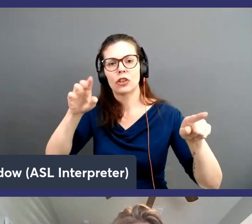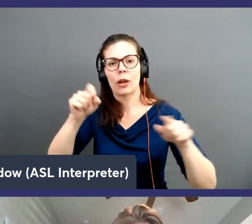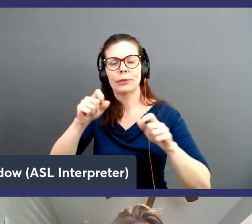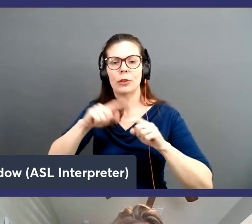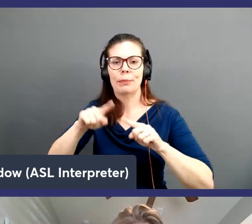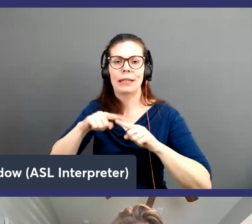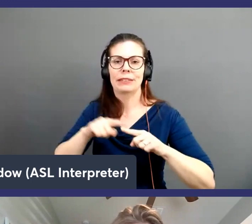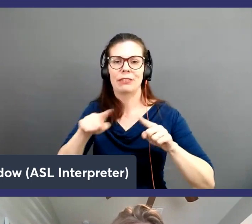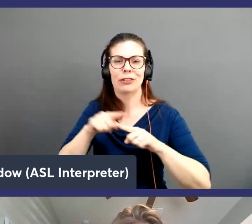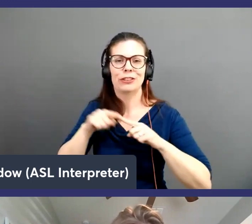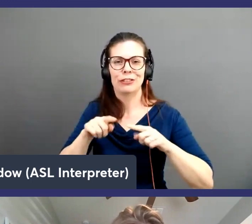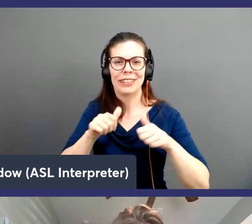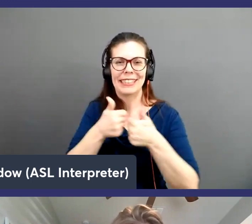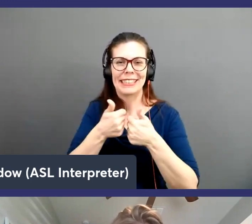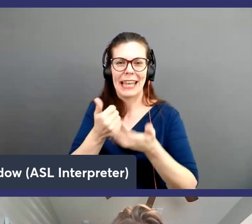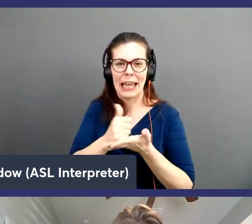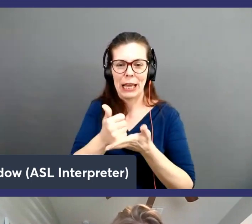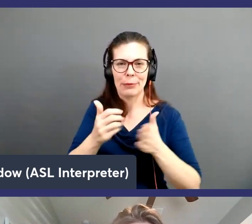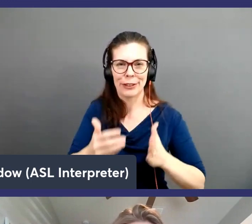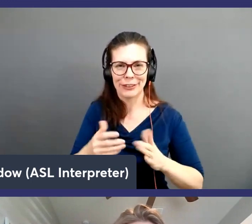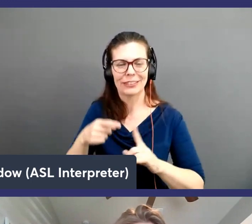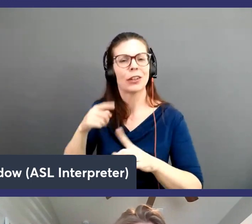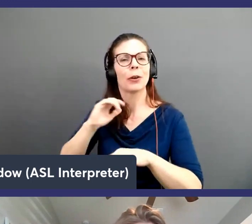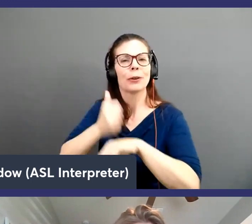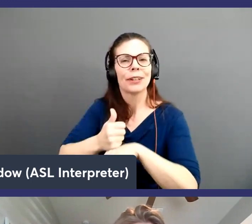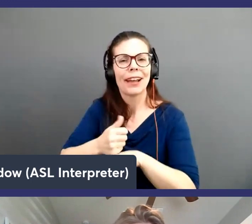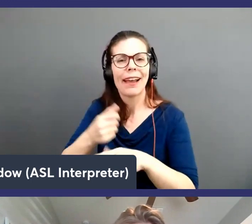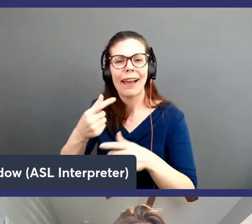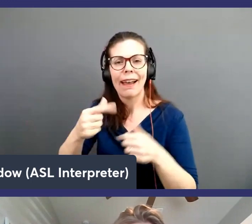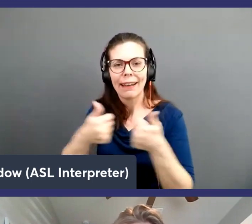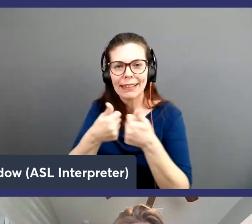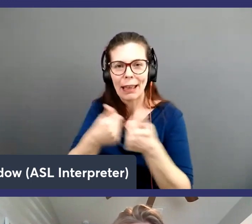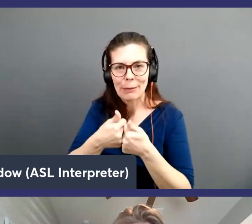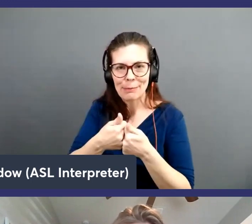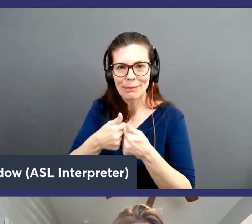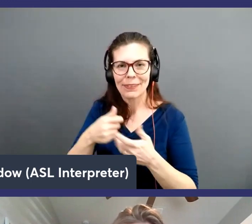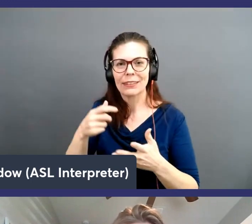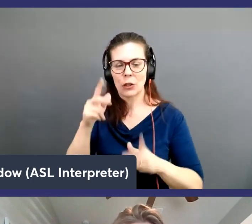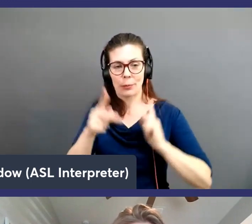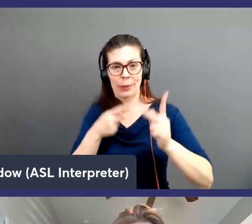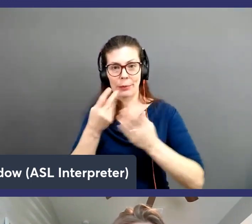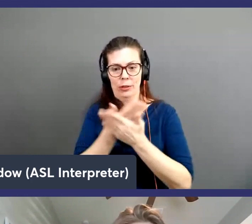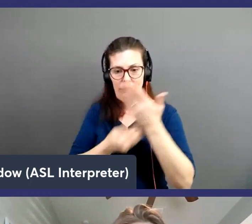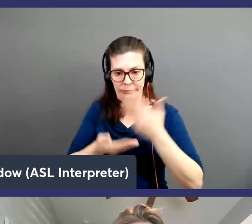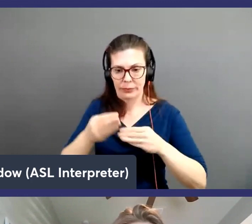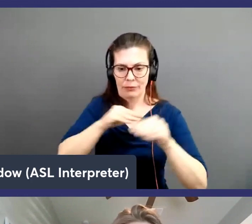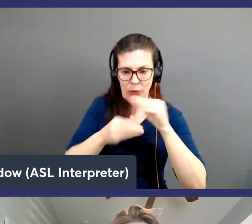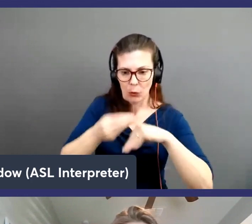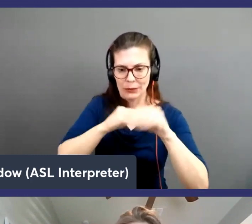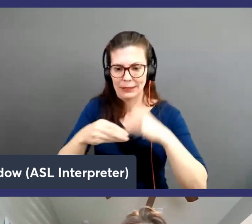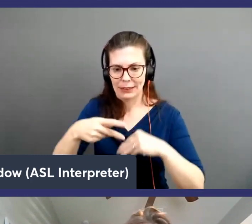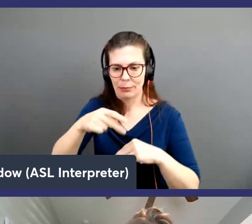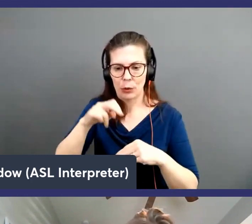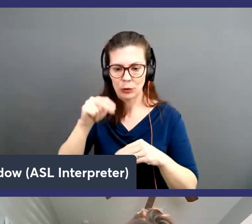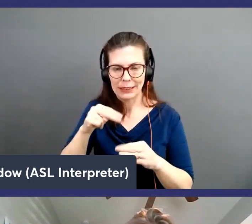and they essentially made like a game, which would have a whole bunch of people manually folding these proteins and trying to figure out...